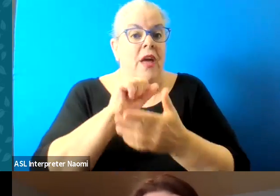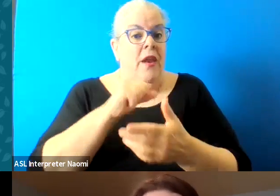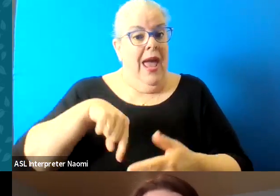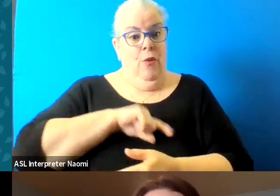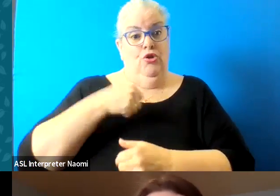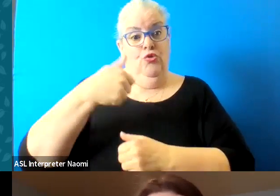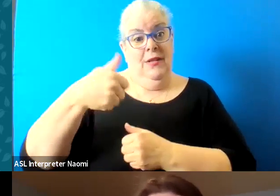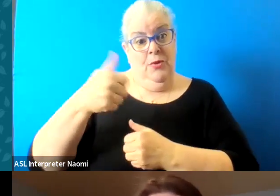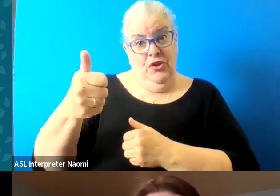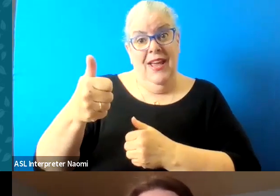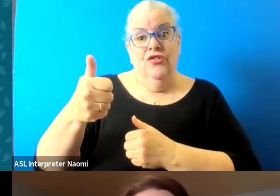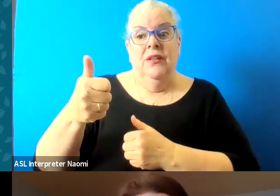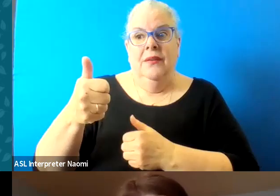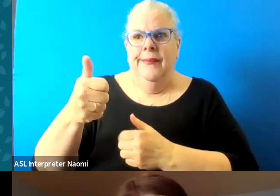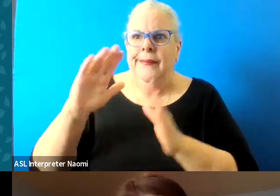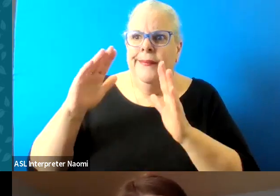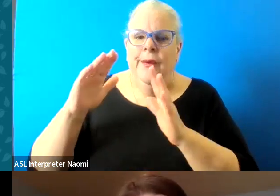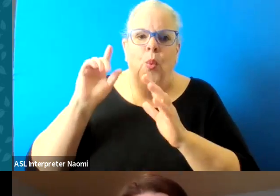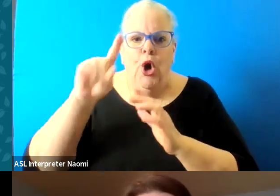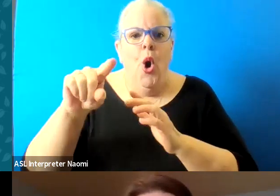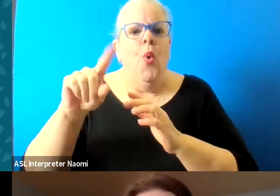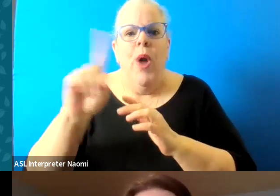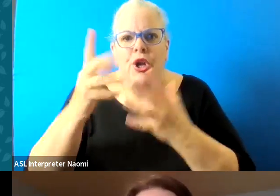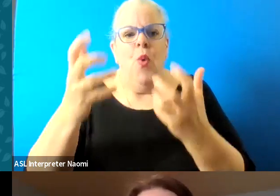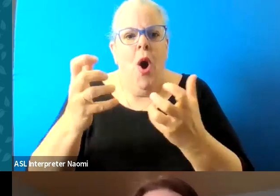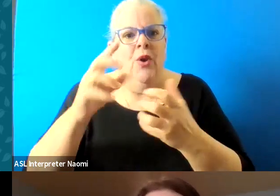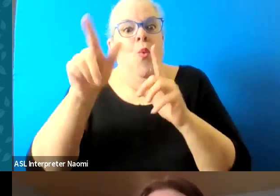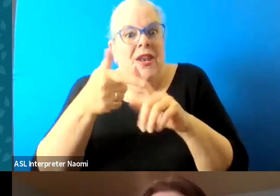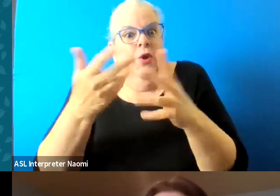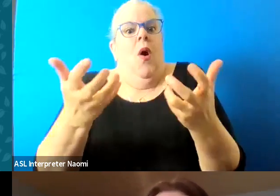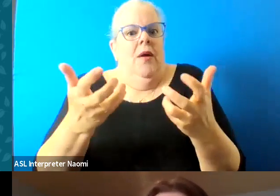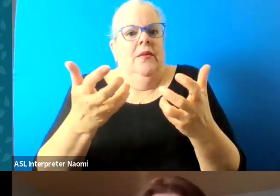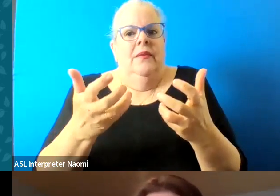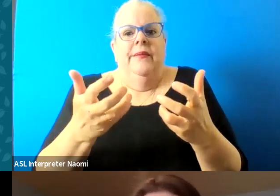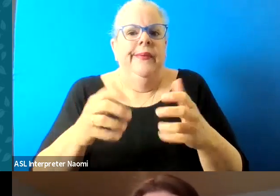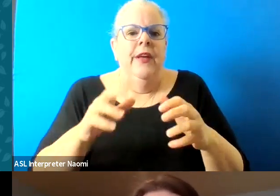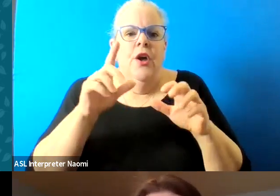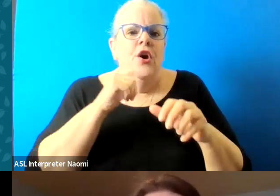is going where you guys need it at the times you need it. Not, you know, it shouldn't take two buses in an hour